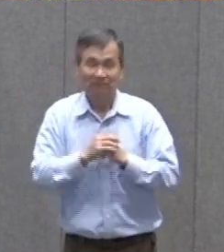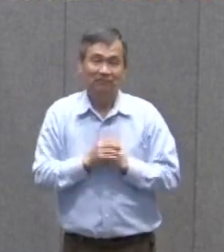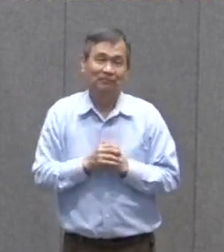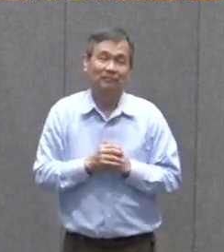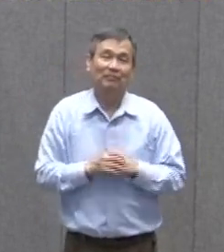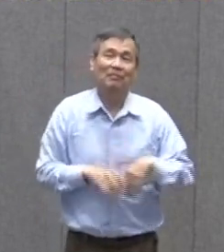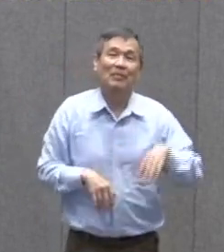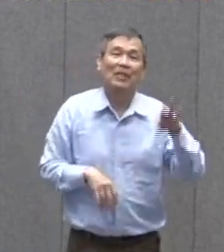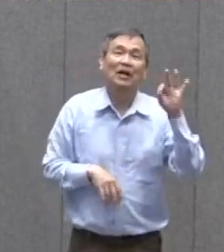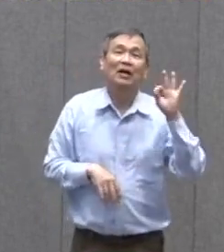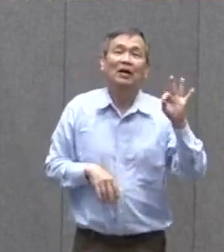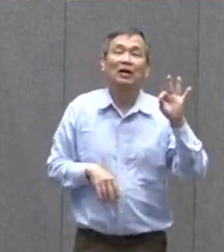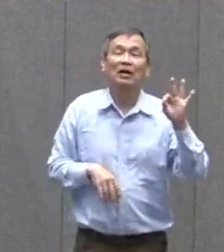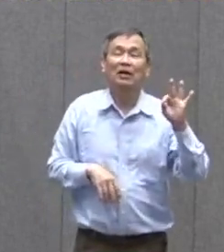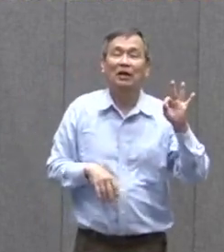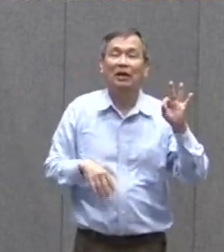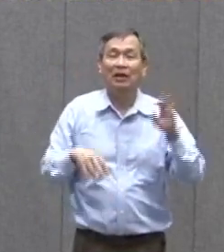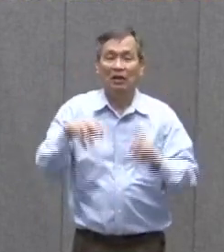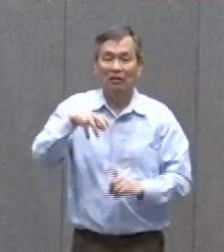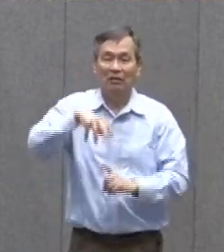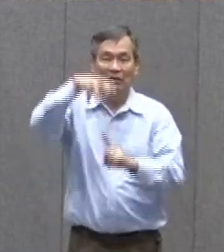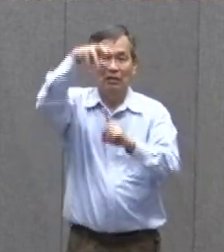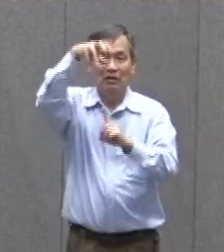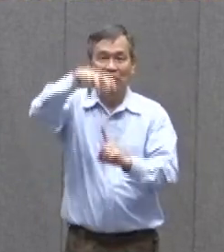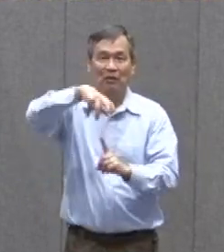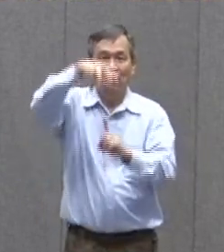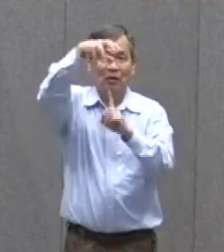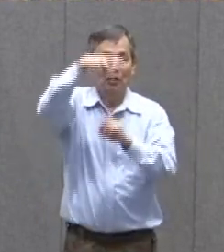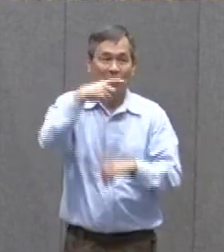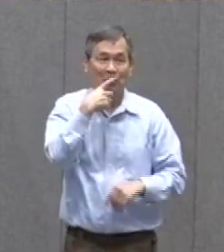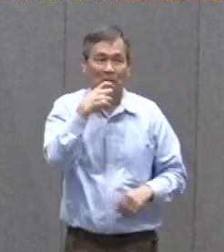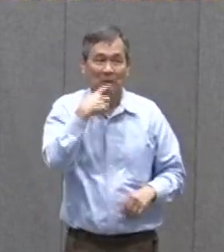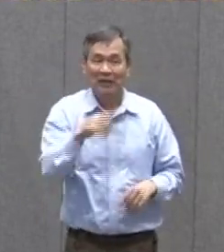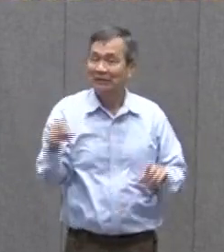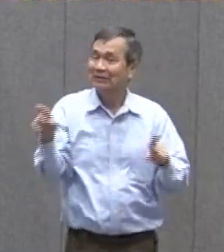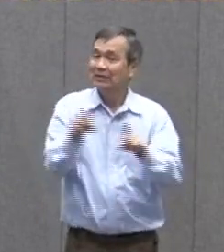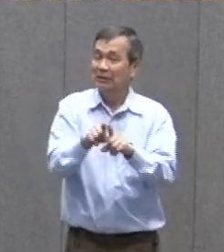Nine red balloons. This is the same as our number of the day,